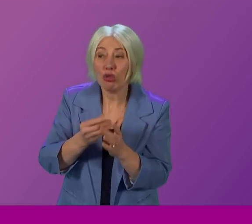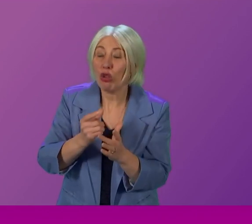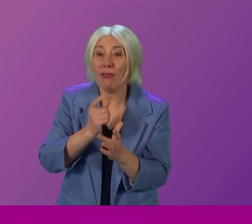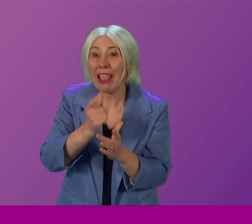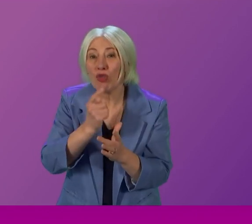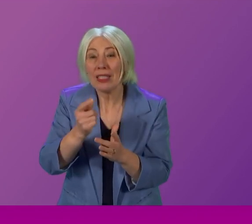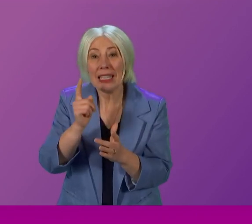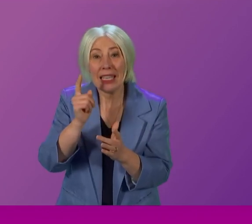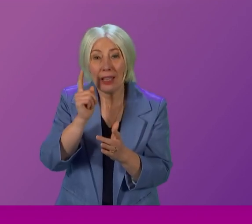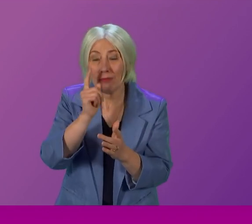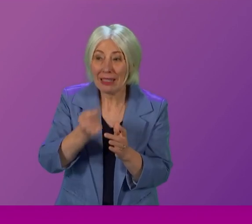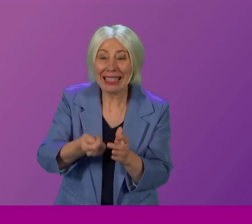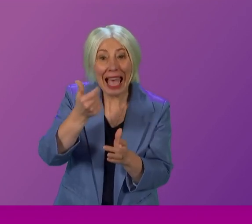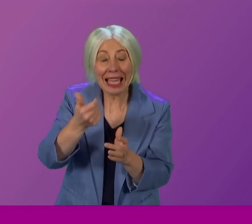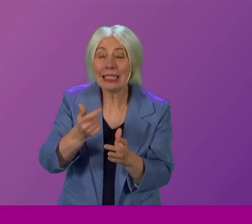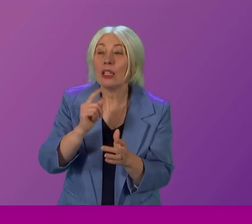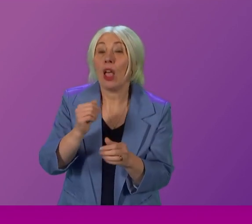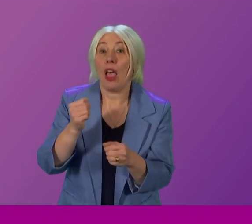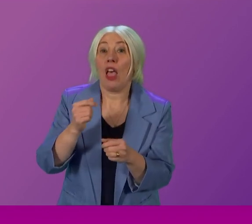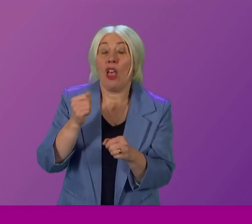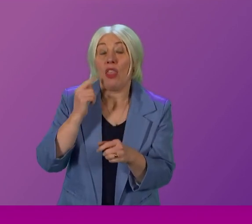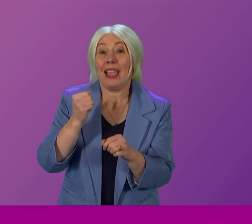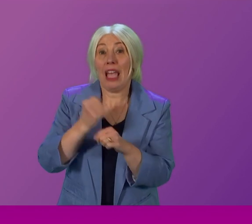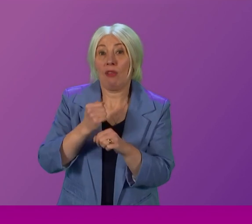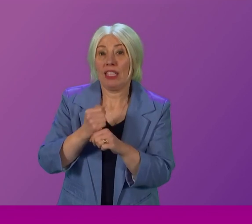the energy price guarantee last October, we called for the energy price cap to be frozen,